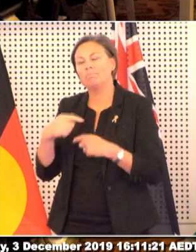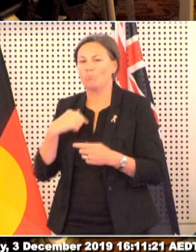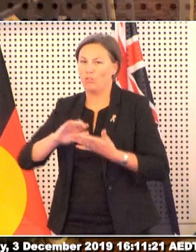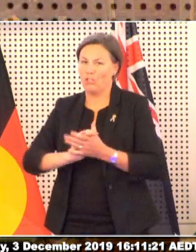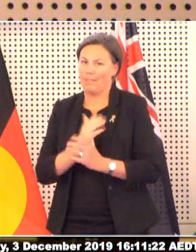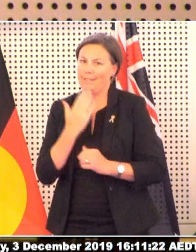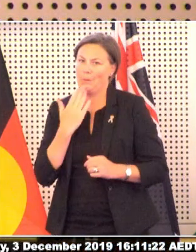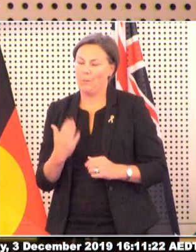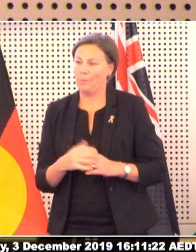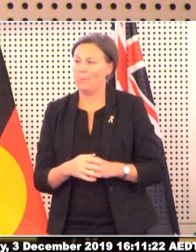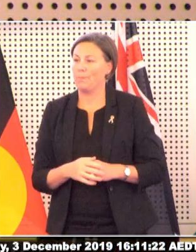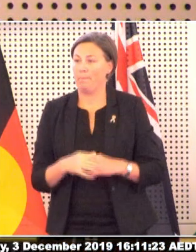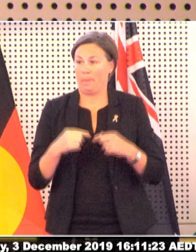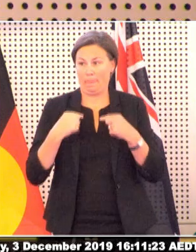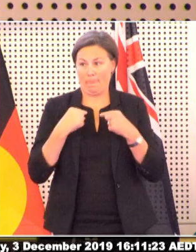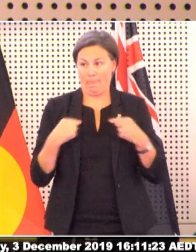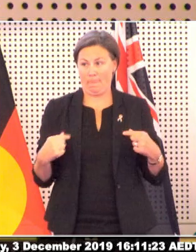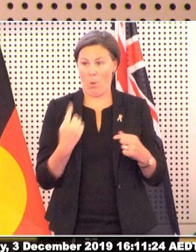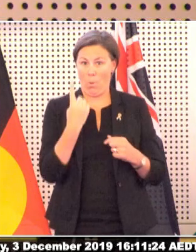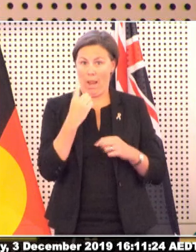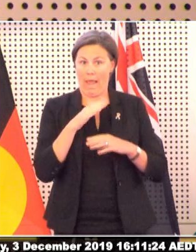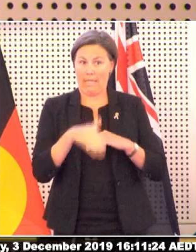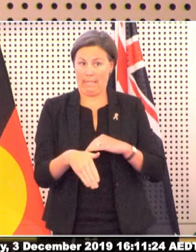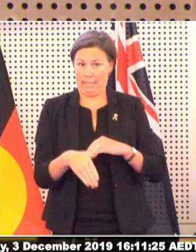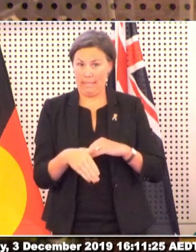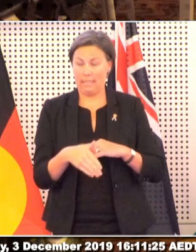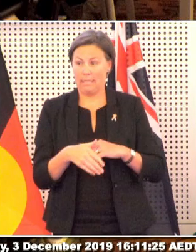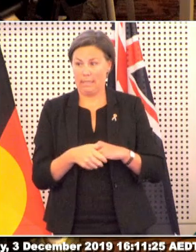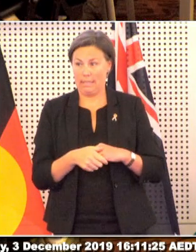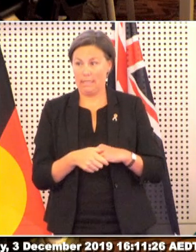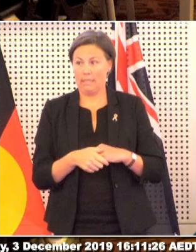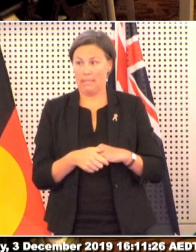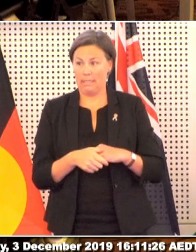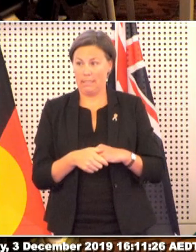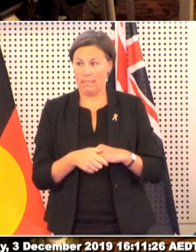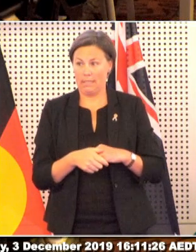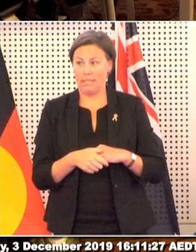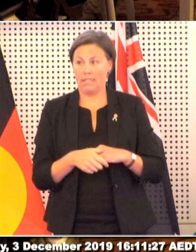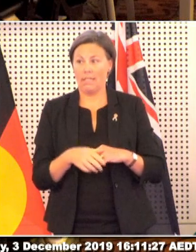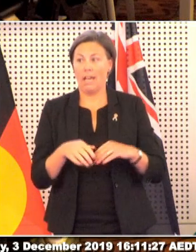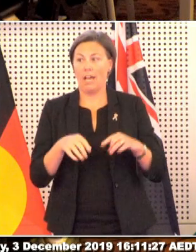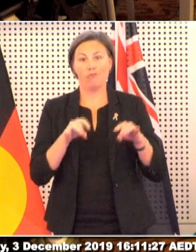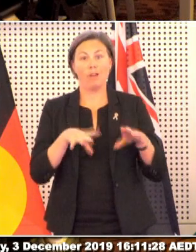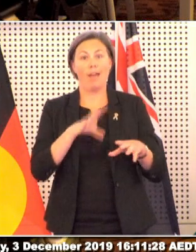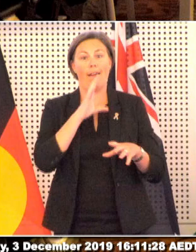There’s one final matter before we conclude. Yes. That is that the Commonwealth has very kindly provided us a report from